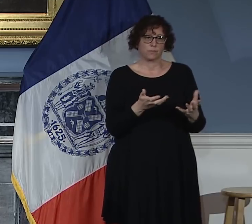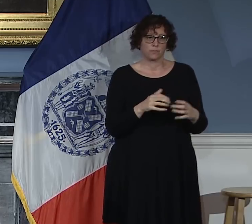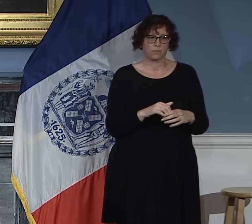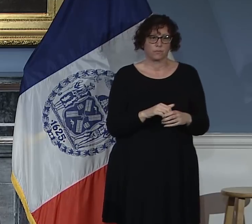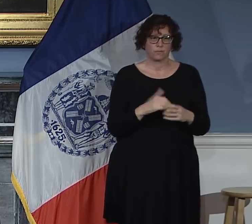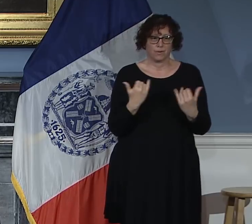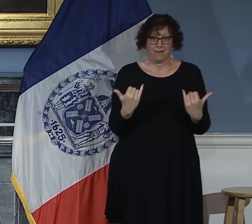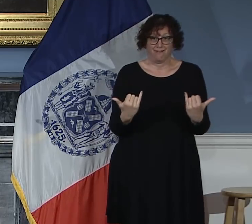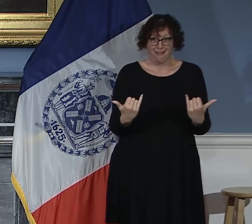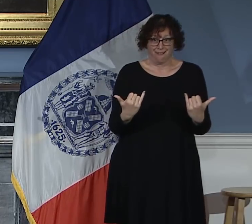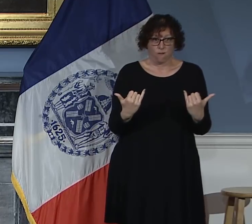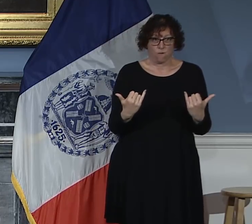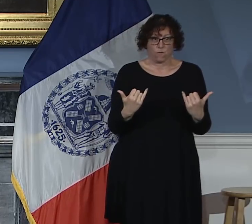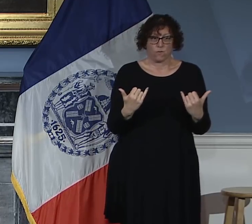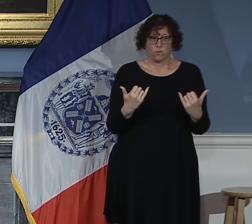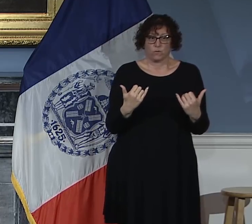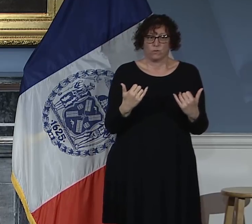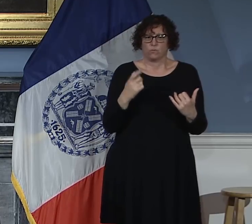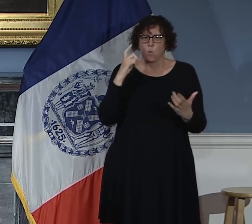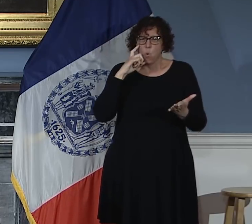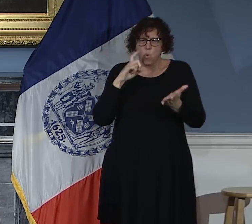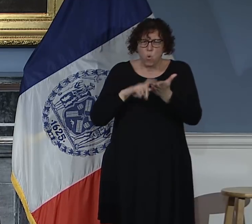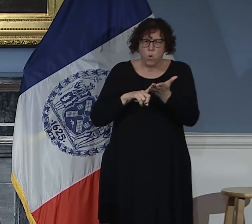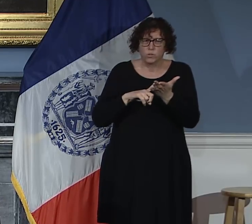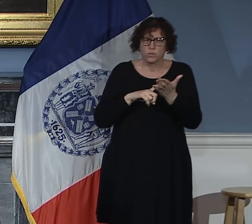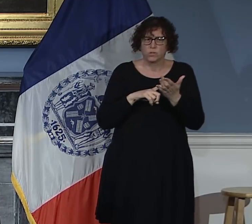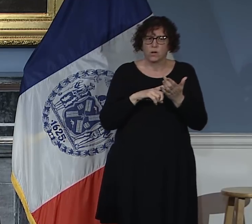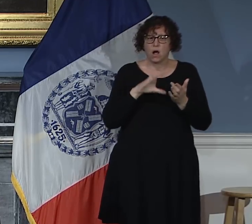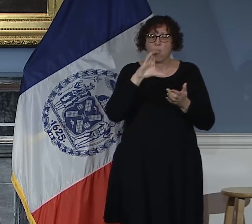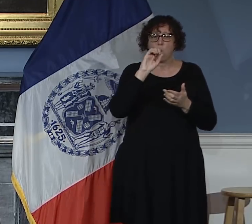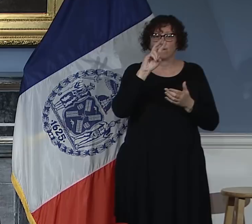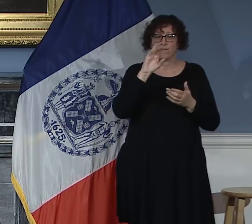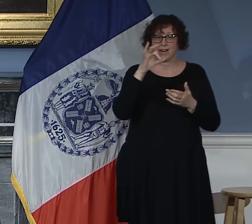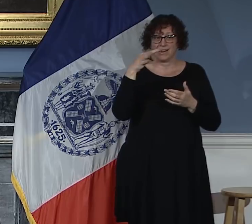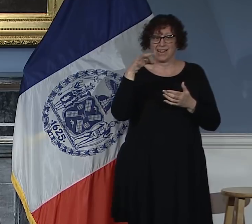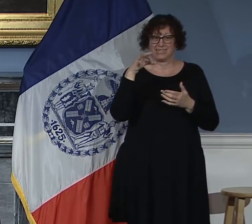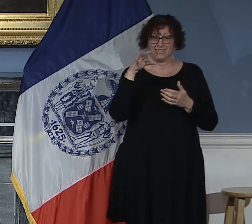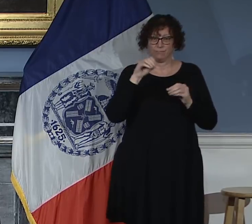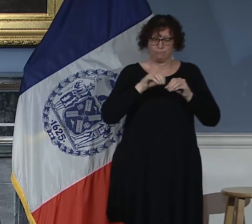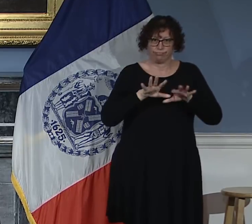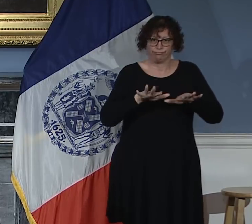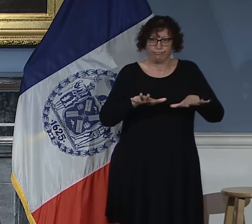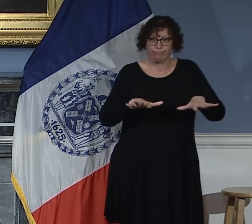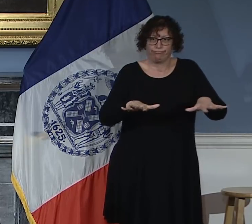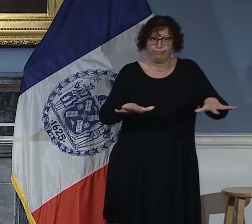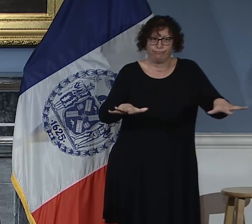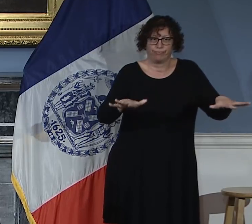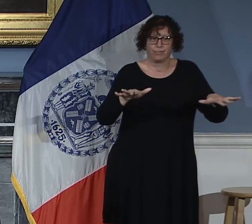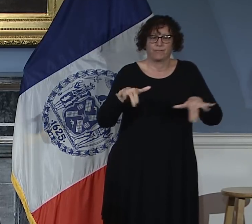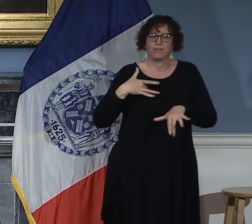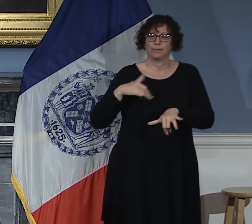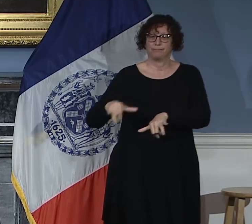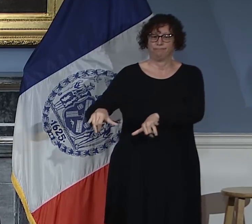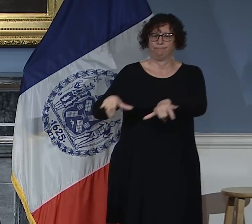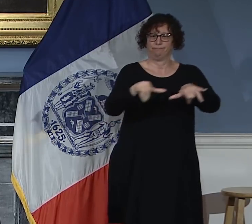DYNAMIC. RIHTG NW,O WE ARE SEEING GROWTH IN THEDI SESEA WH IT